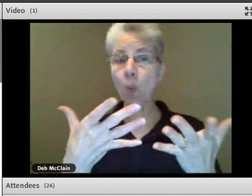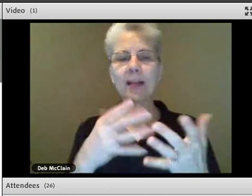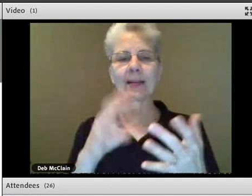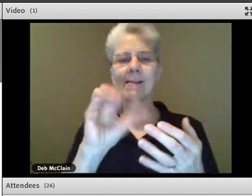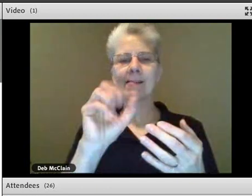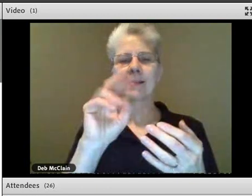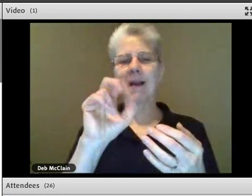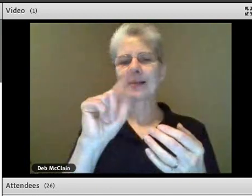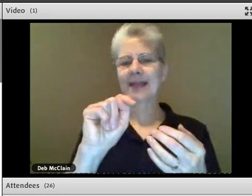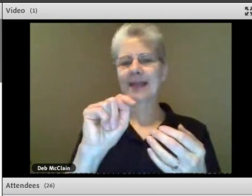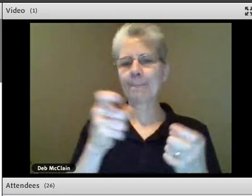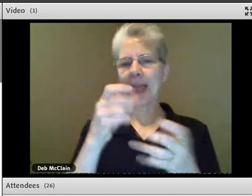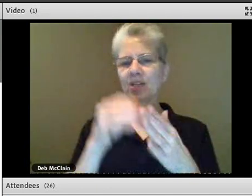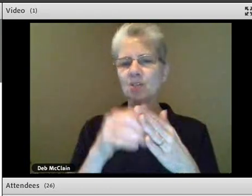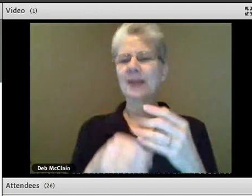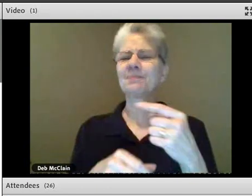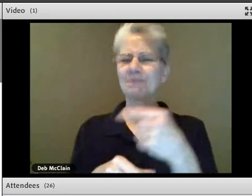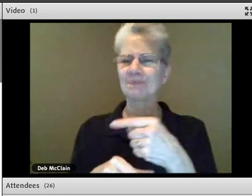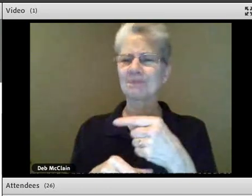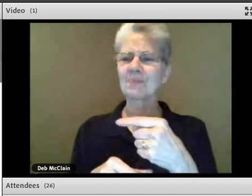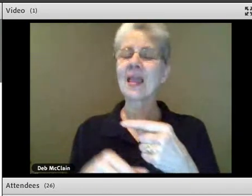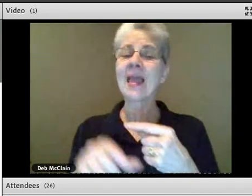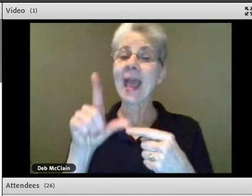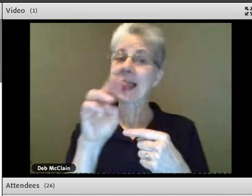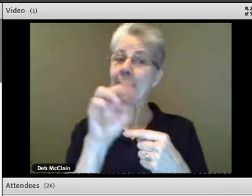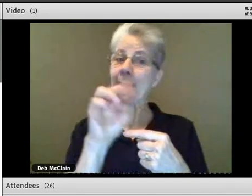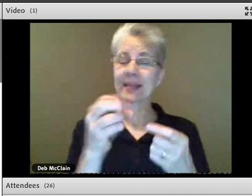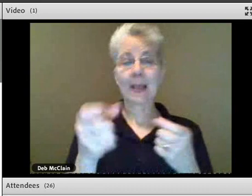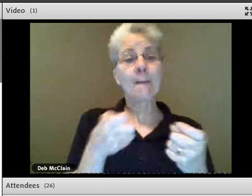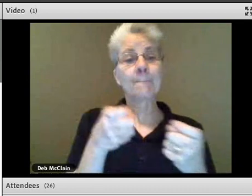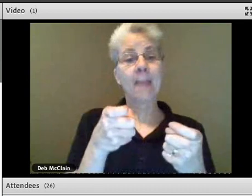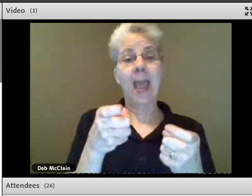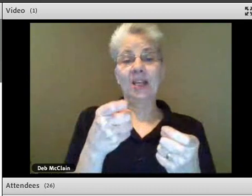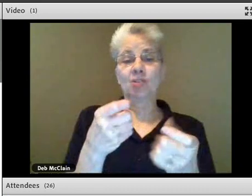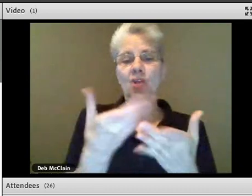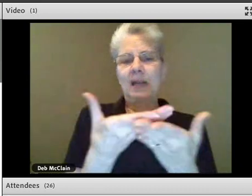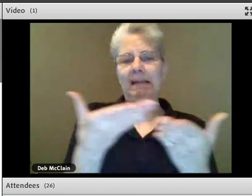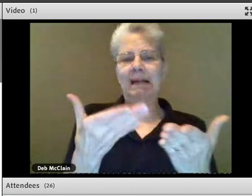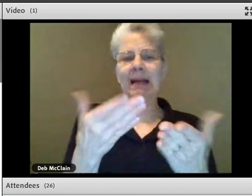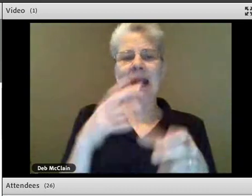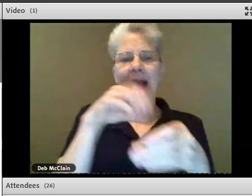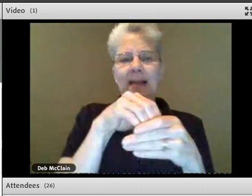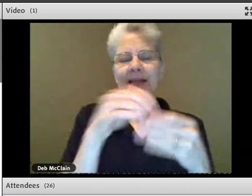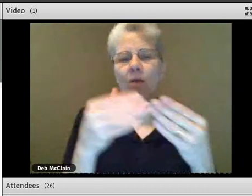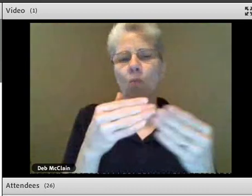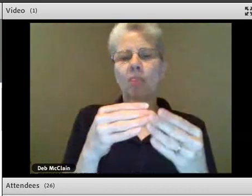so learning management systems, again, they manage your content, and whether that's through blogs, wikis, forums,